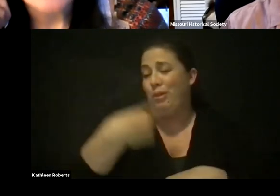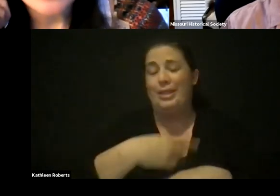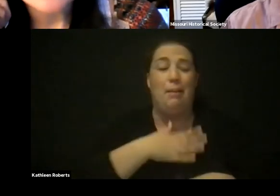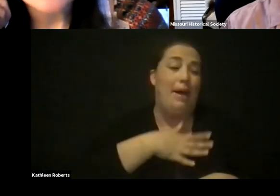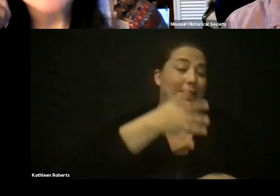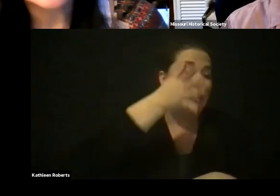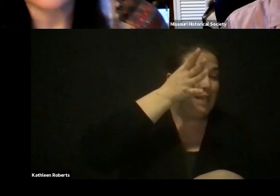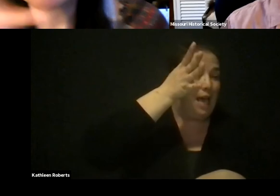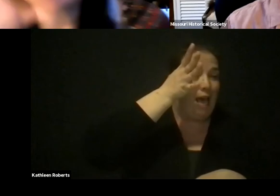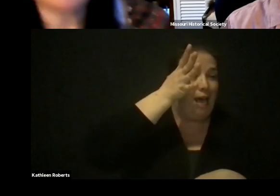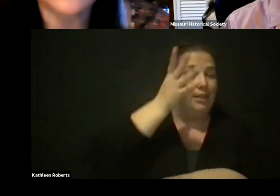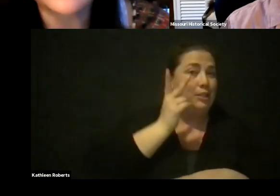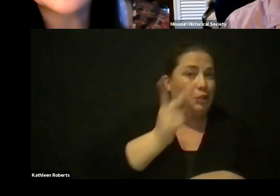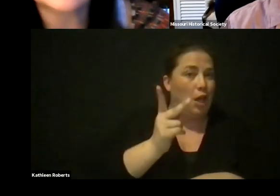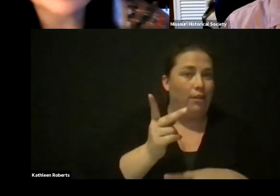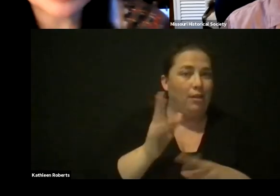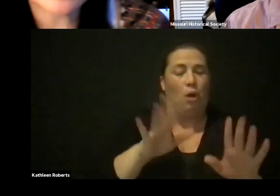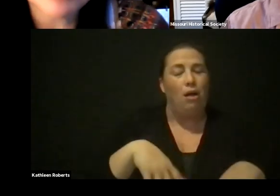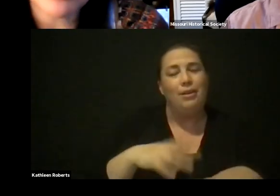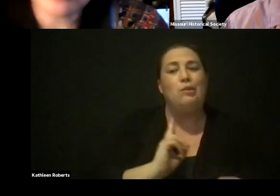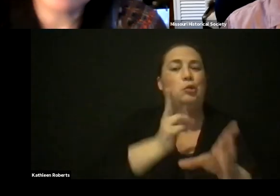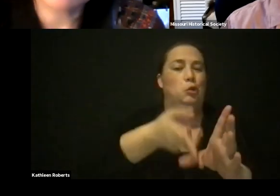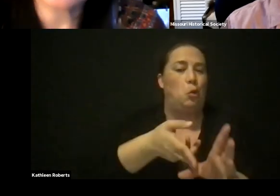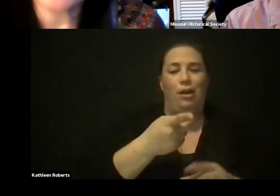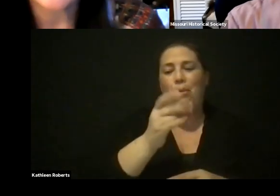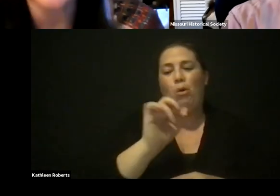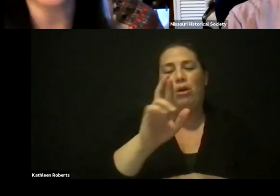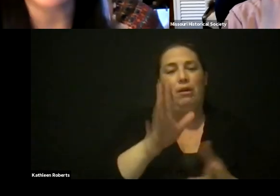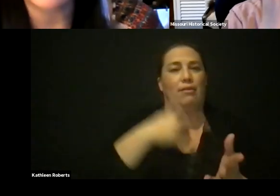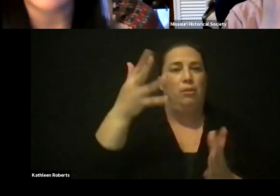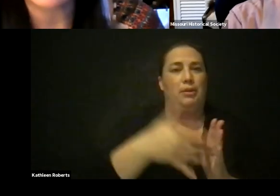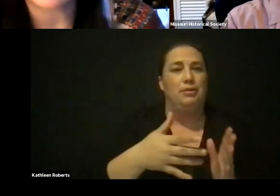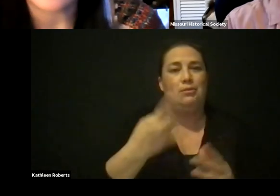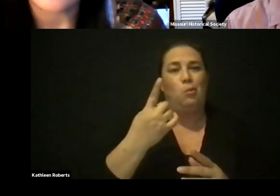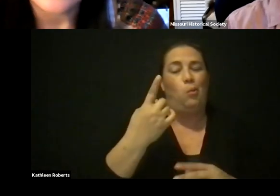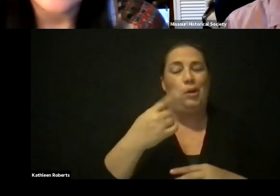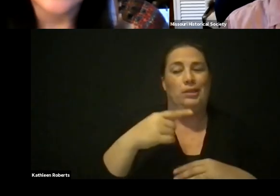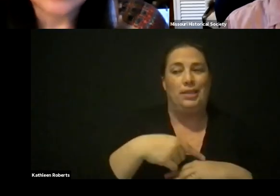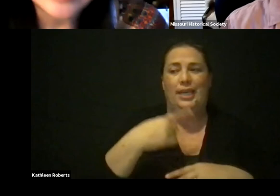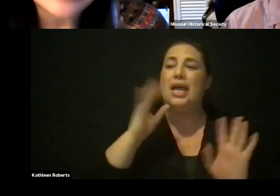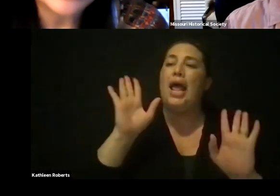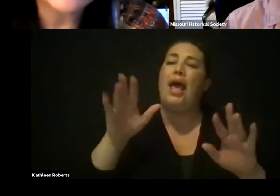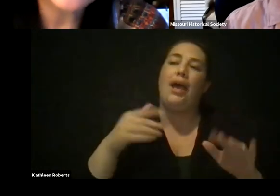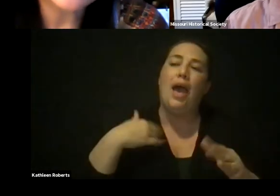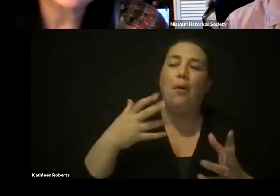so, you know, I'm happy these days that I see people from other countries where their children are being encouraged to